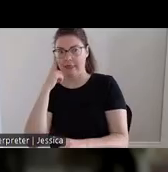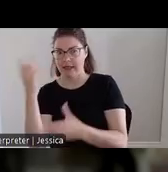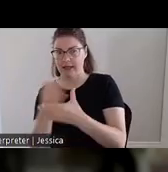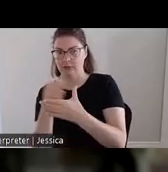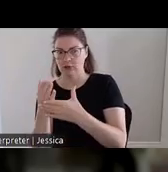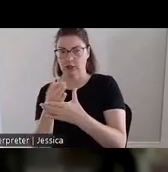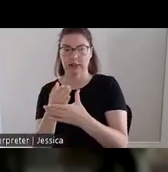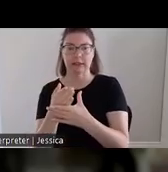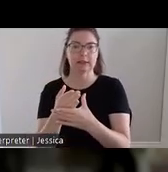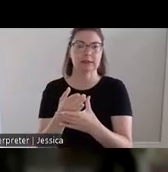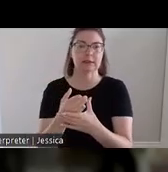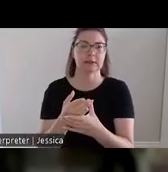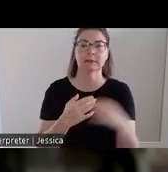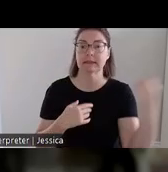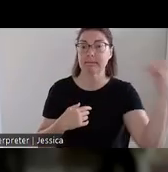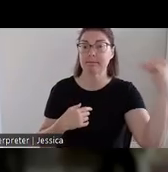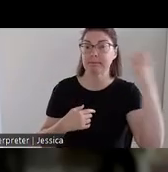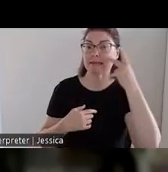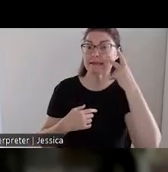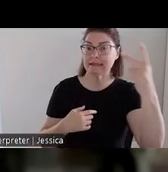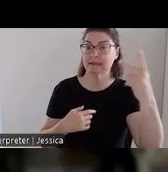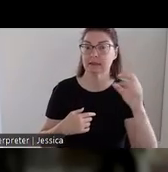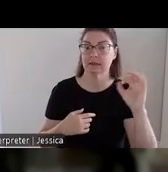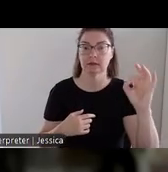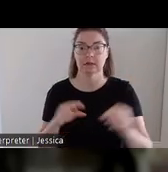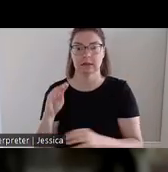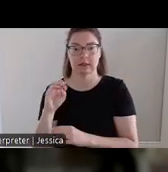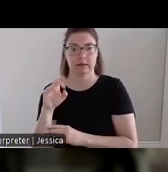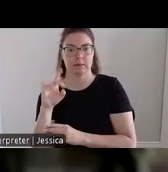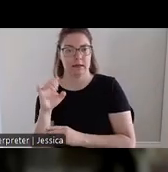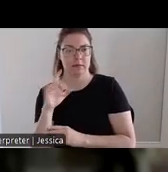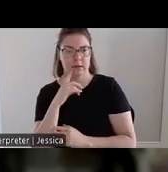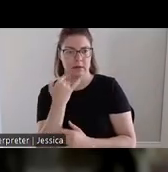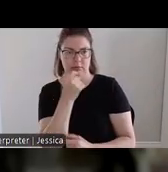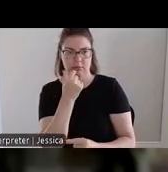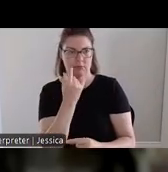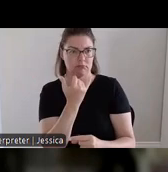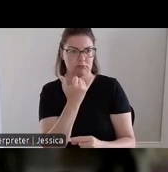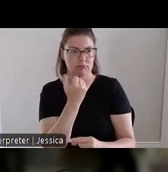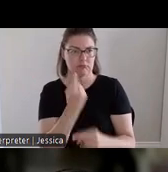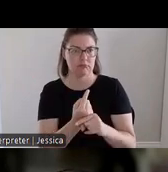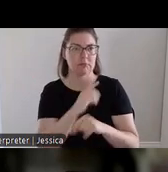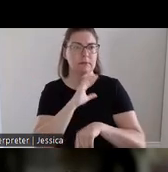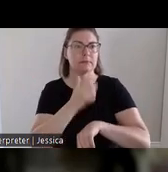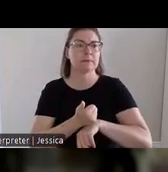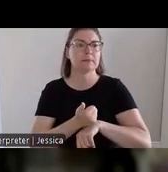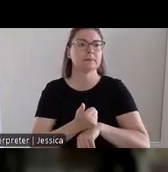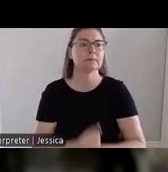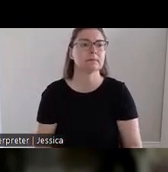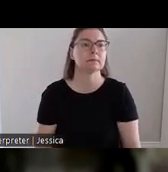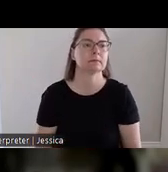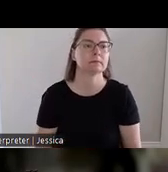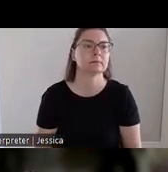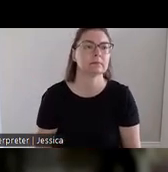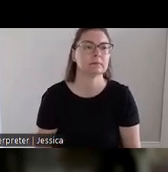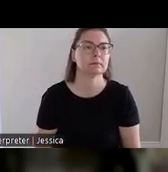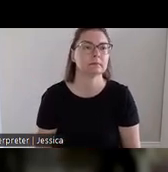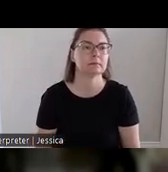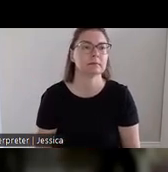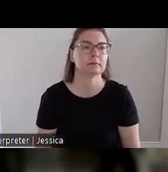(Unknown Speaker 1) ...sharing. (Madeleine Rothberg) Okay, I might just don't have my windows arranged right, sorry about that. One second.